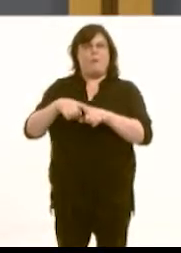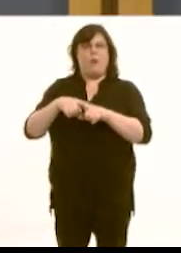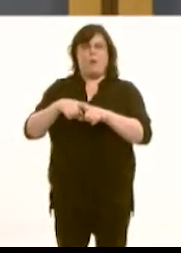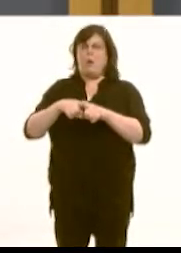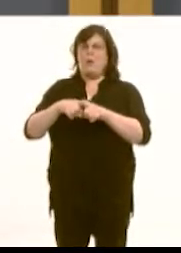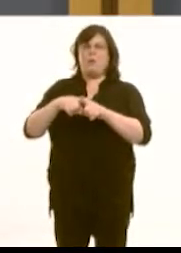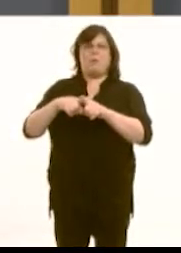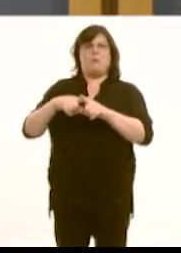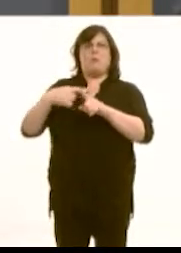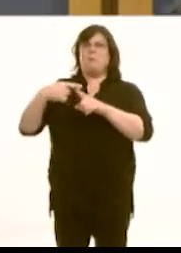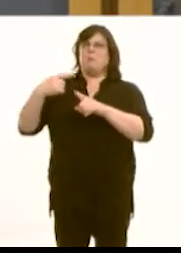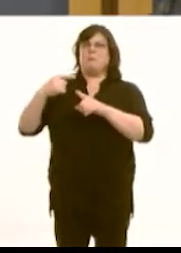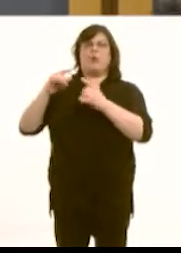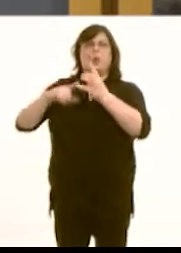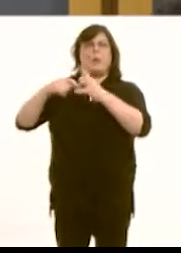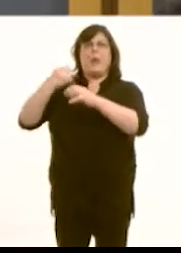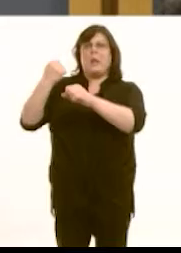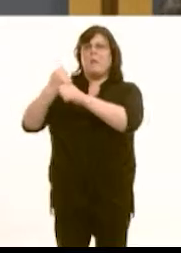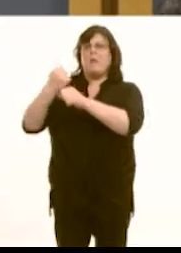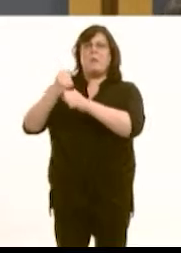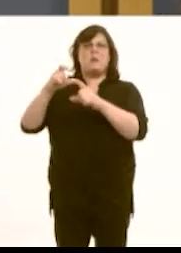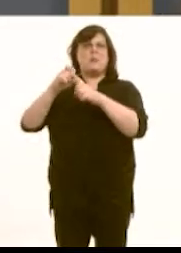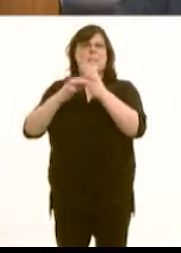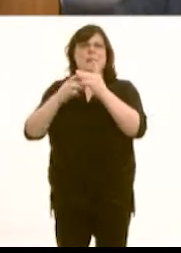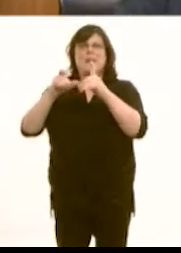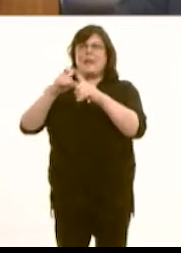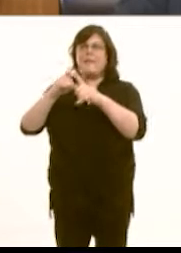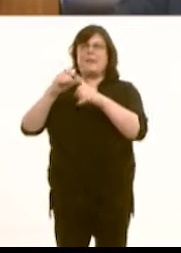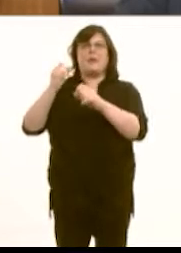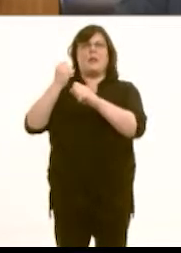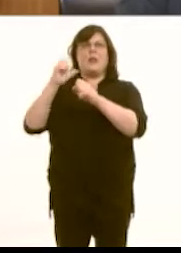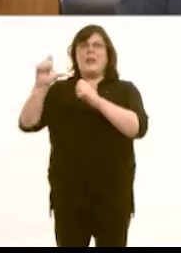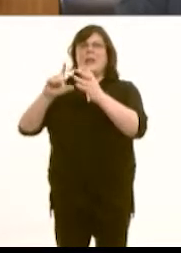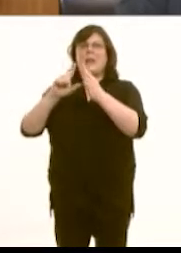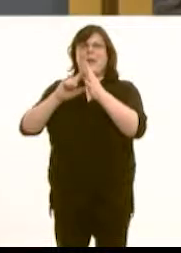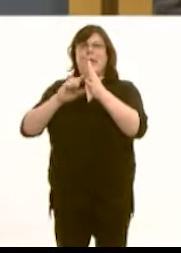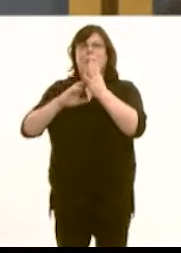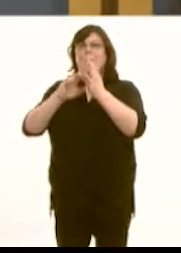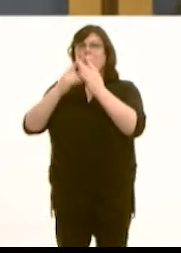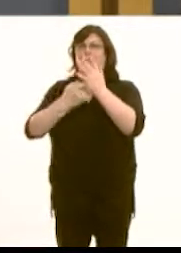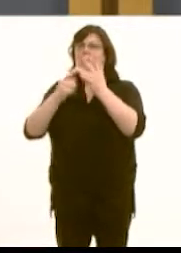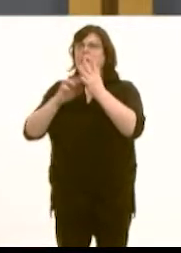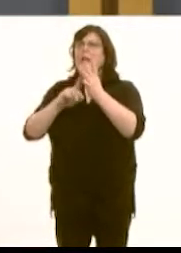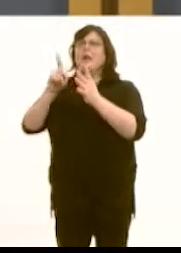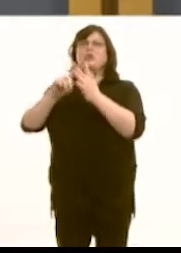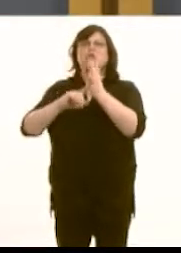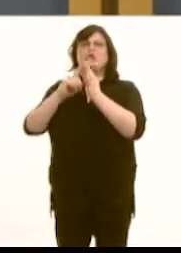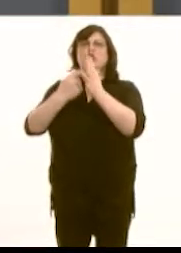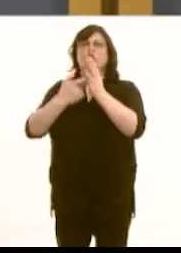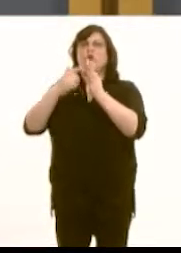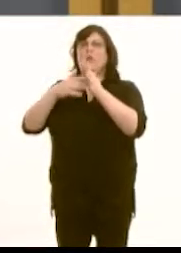Cameron and Jeremy Hunt of restructuring and privatisation from the top.